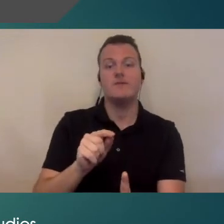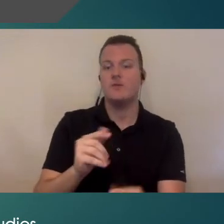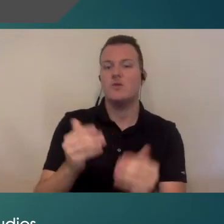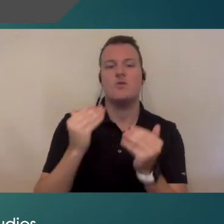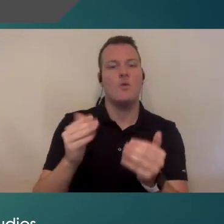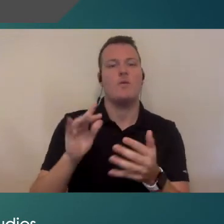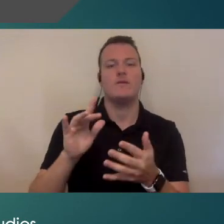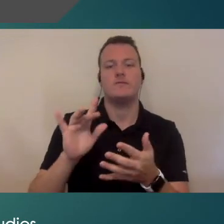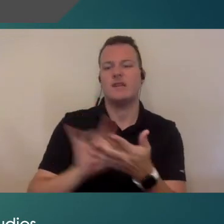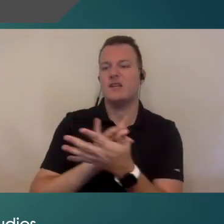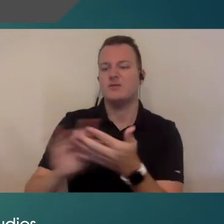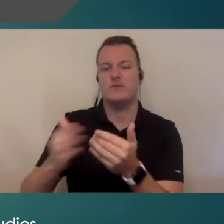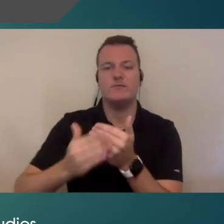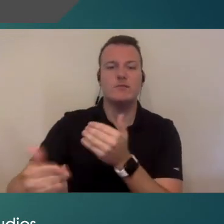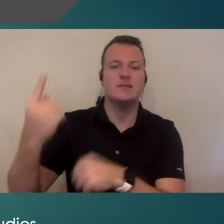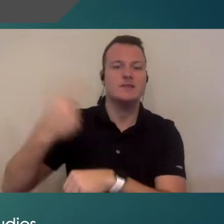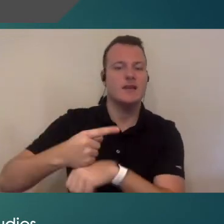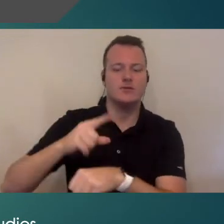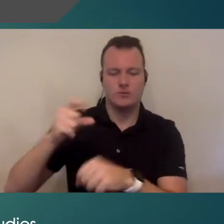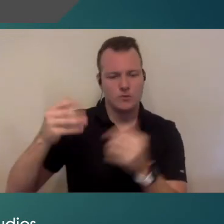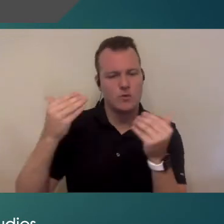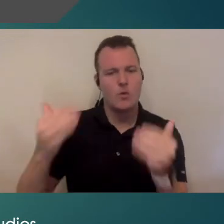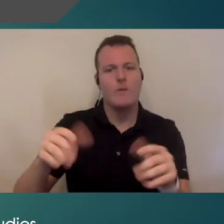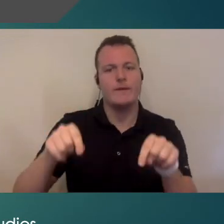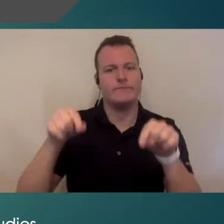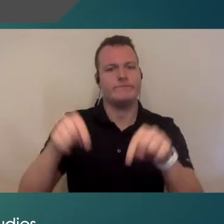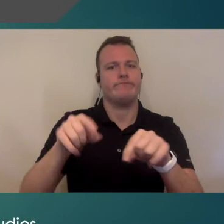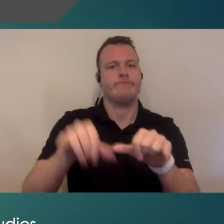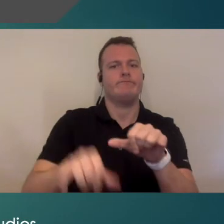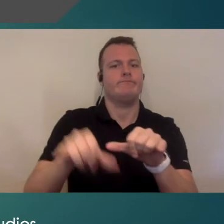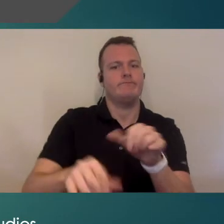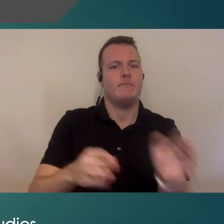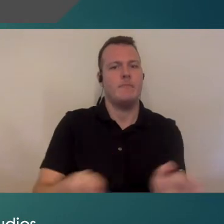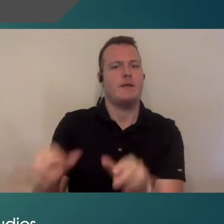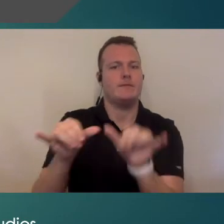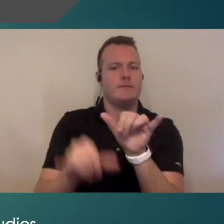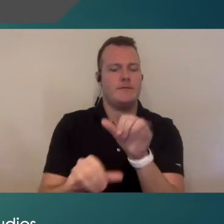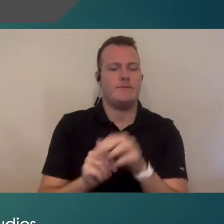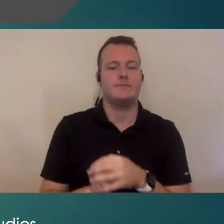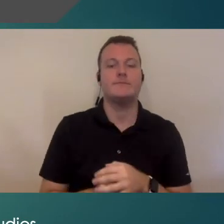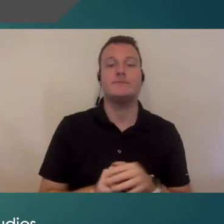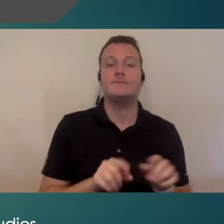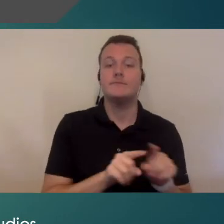schedule for it. Certainly you'll also want to accommodate the interviewer's